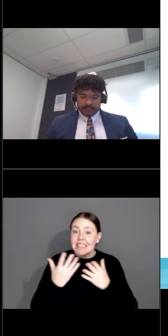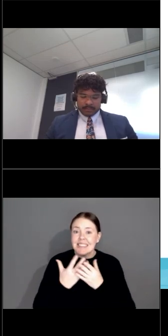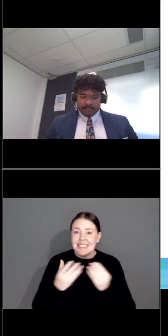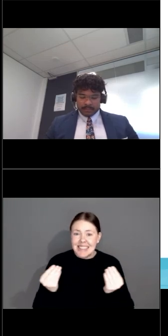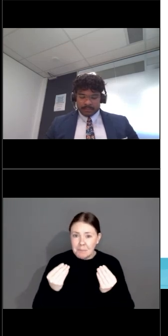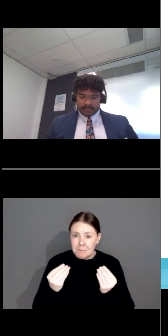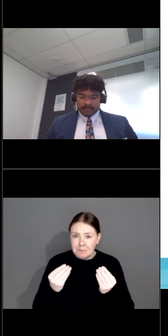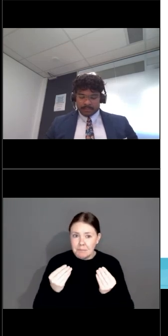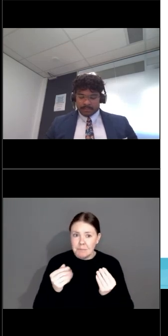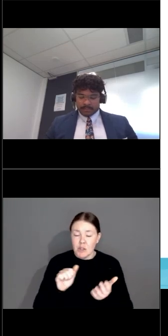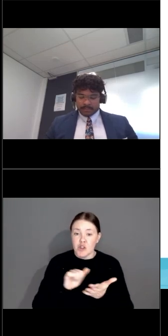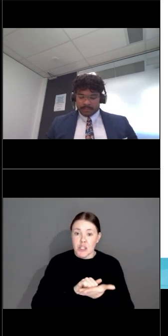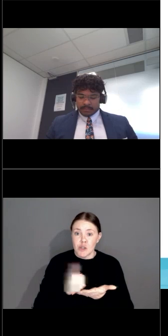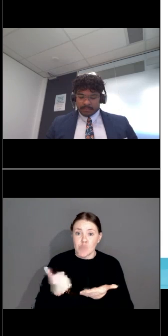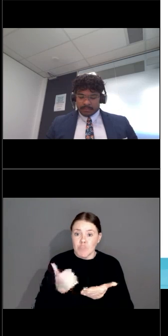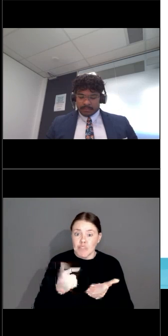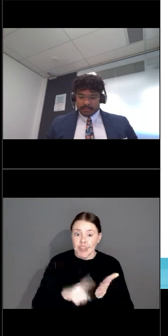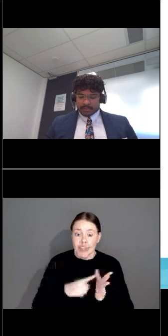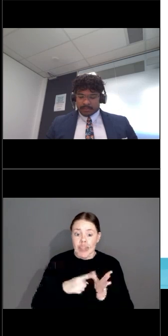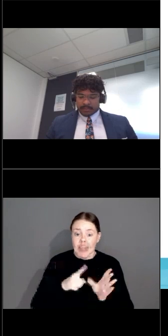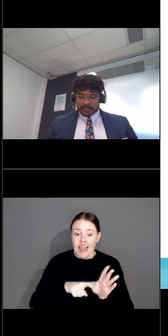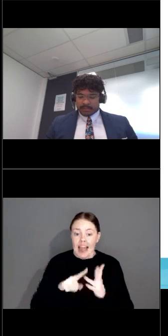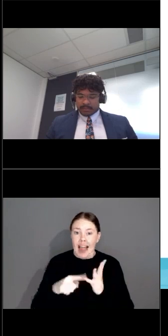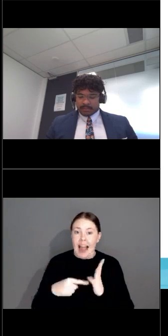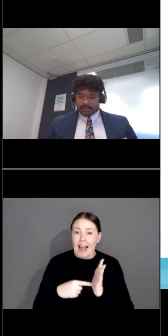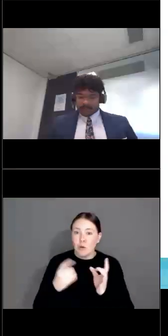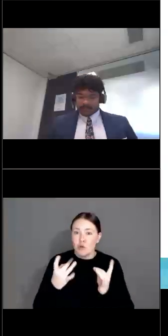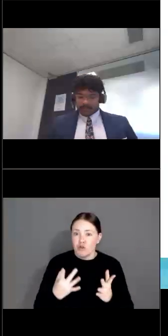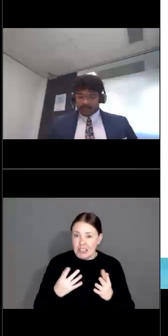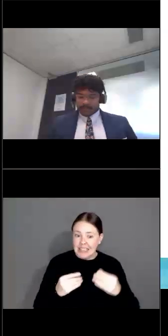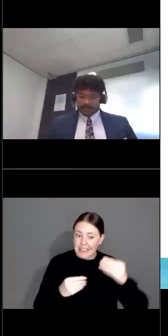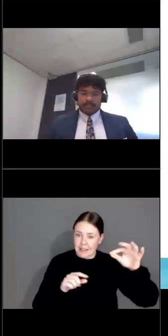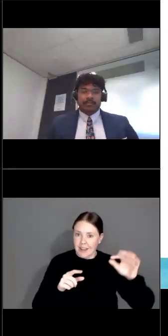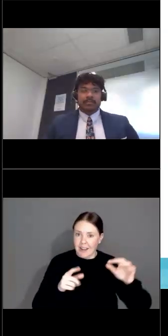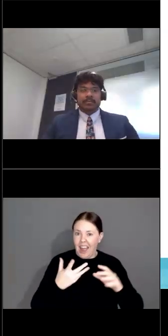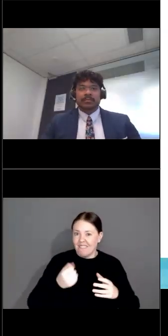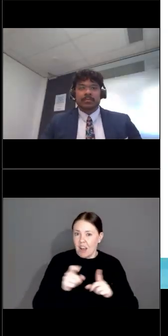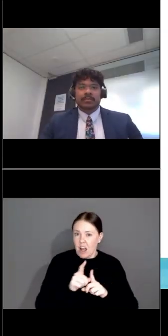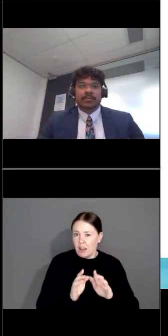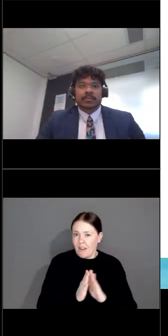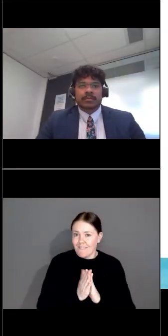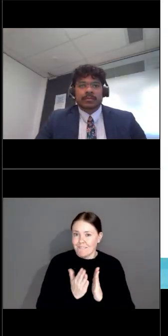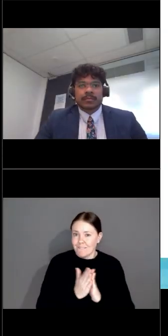the relevant cards ready to go so they can quickly apply it in a busy time P um session with a client